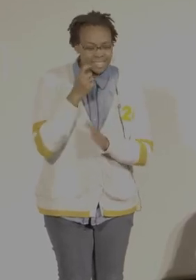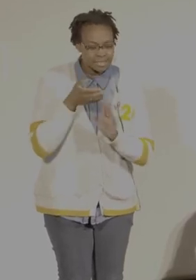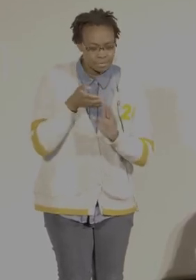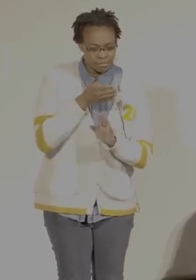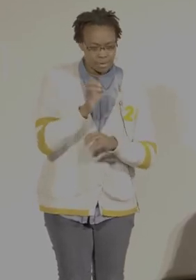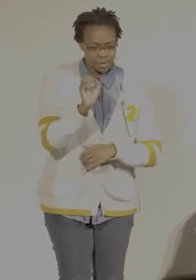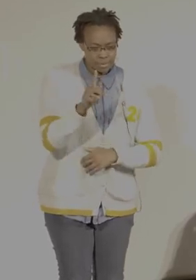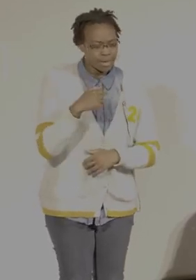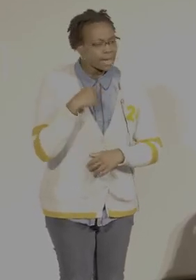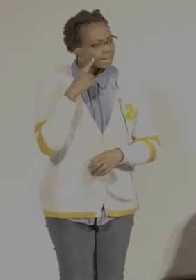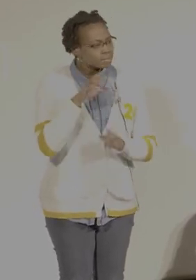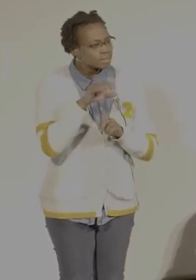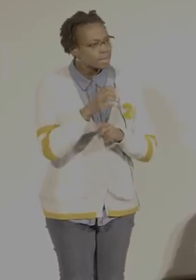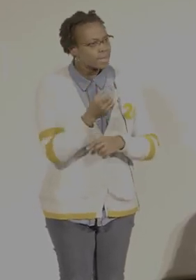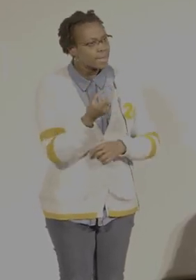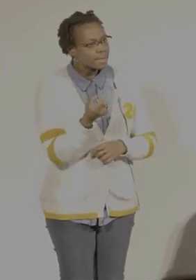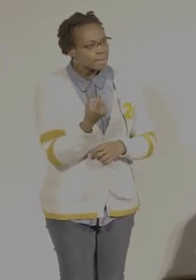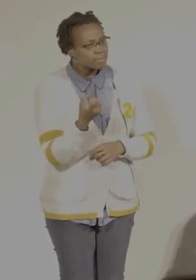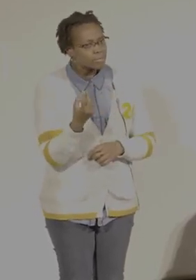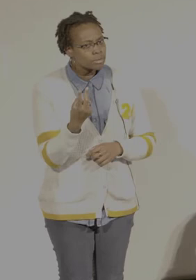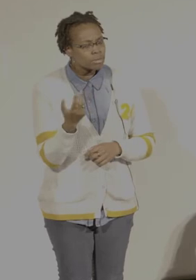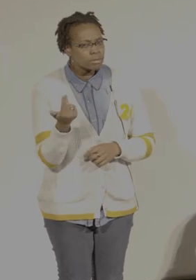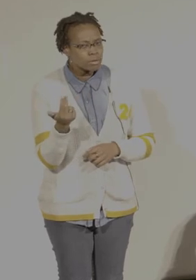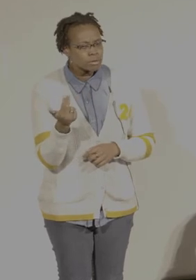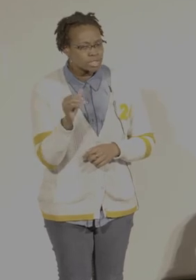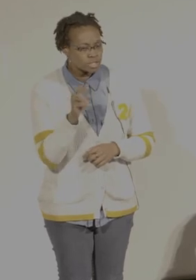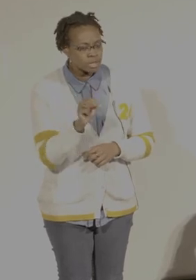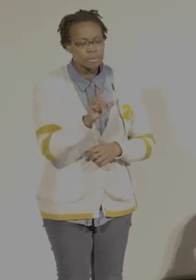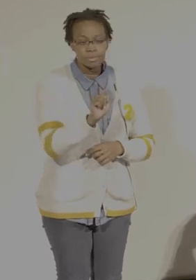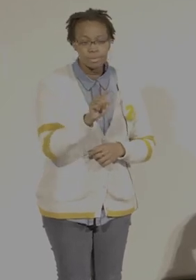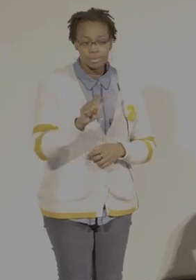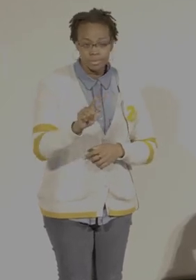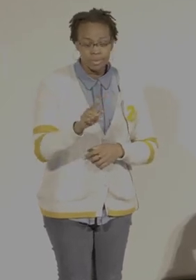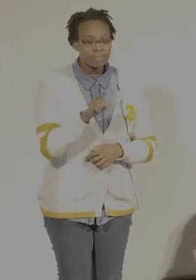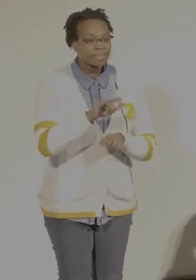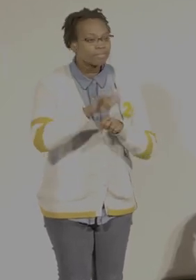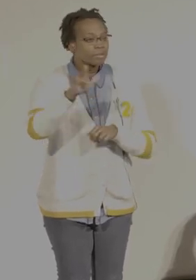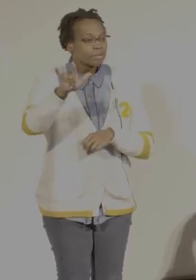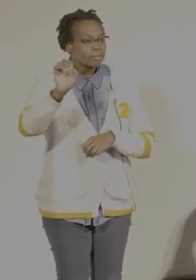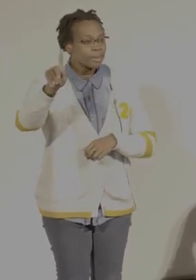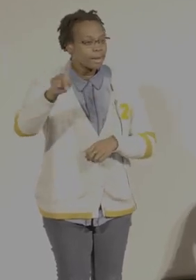I think we shot the 11th, 12th, 13th of January 2021. And he flew back on the 17th.